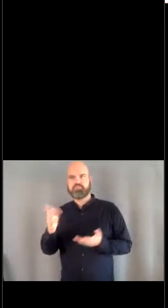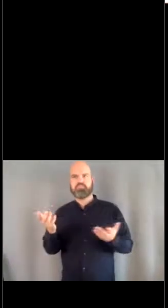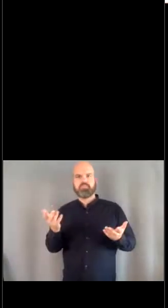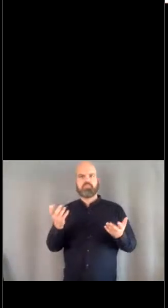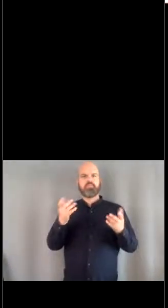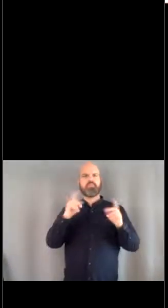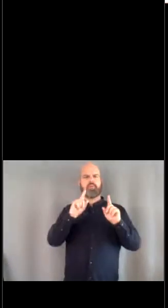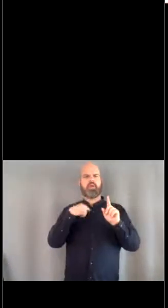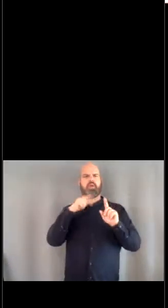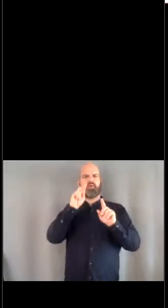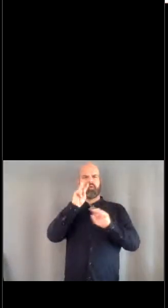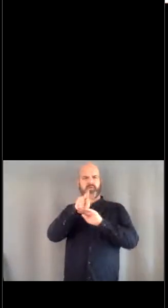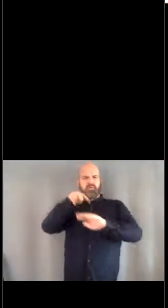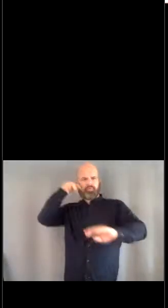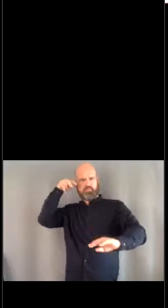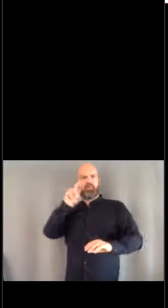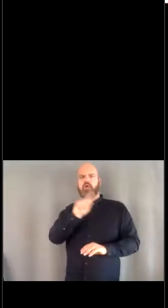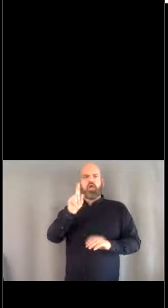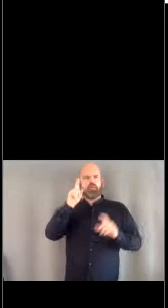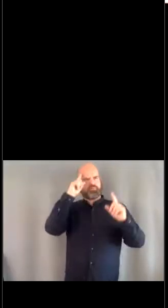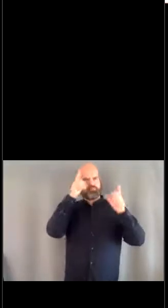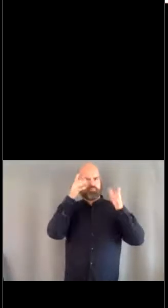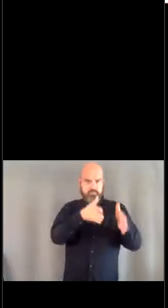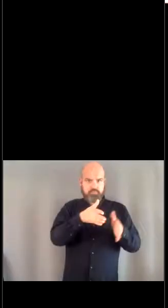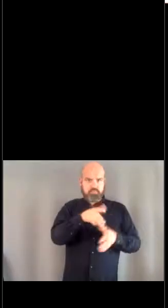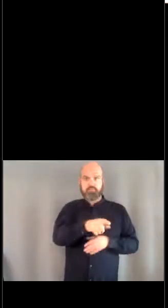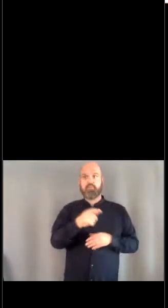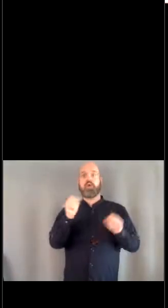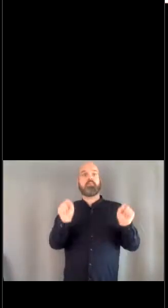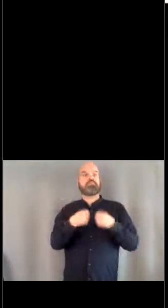because the purpose of social protection is to enable people to work.